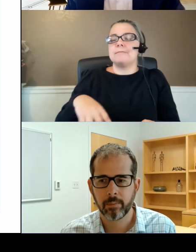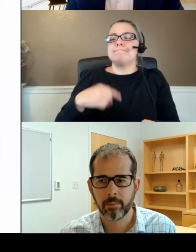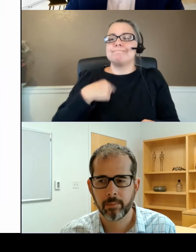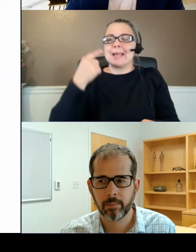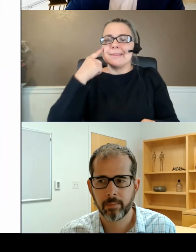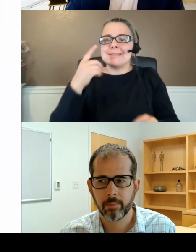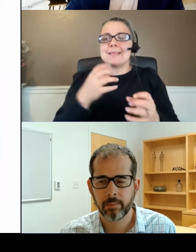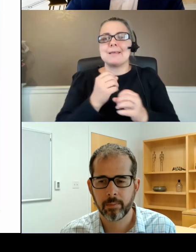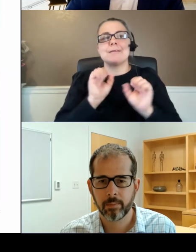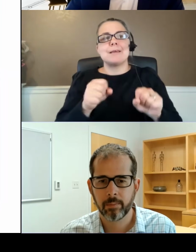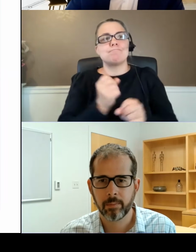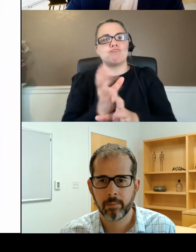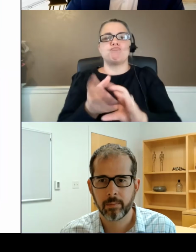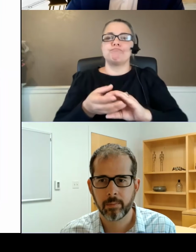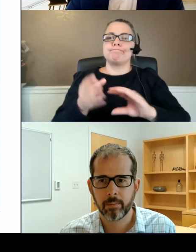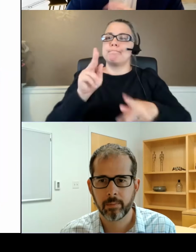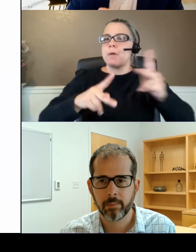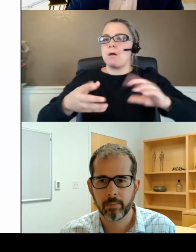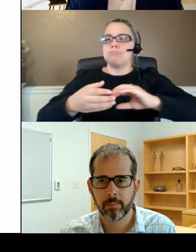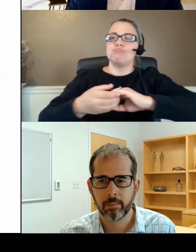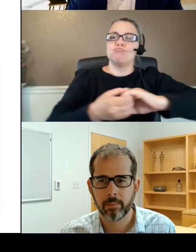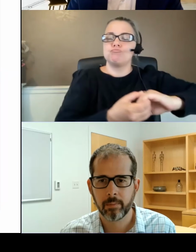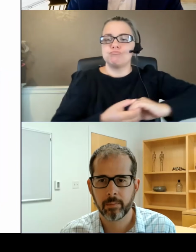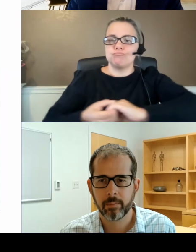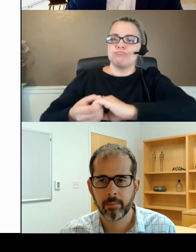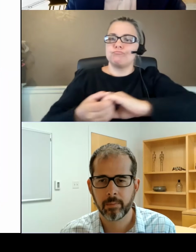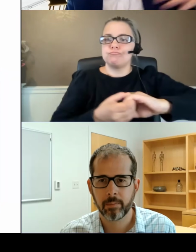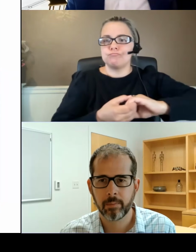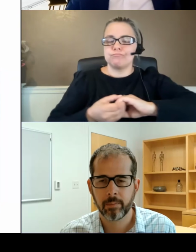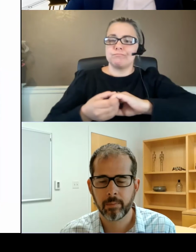against a brick wall for five years about this in my small corner of the government, I've been doing